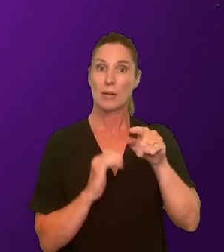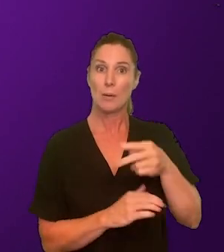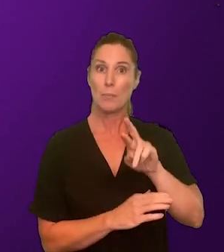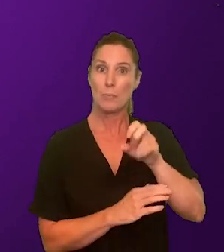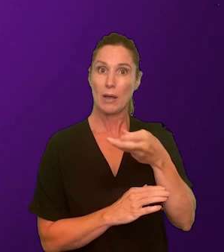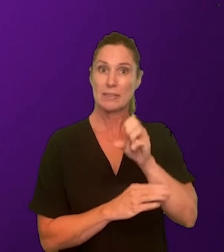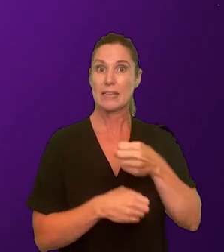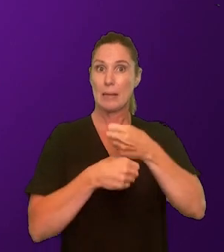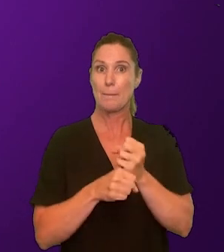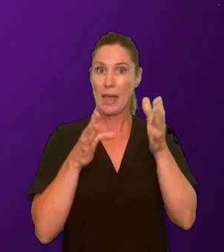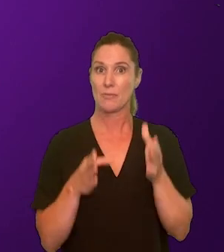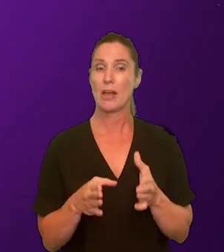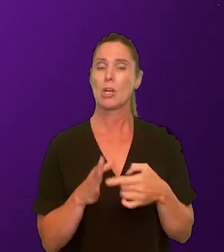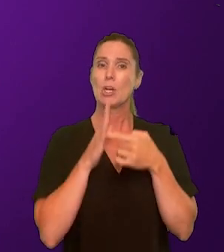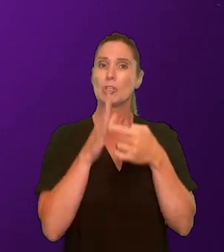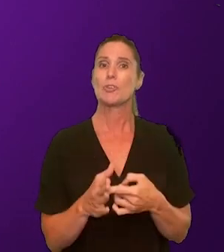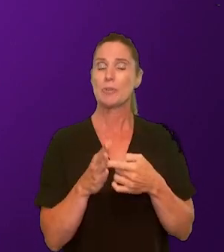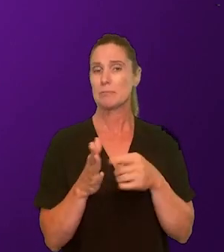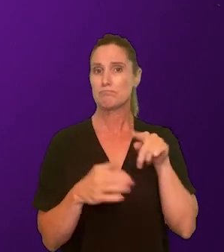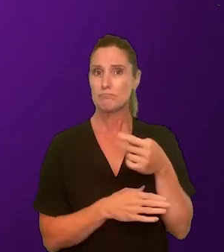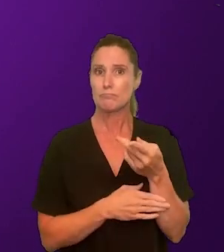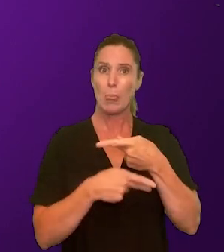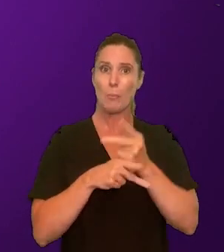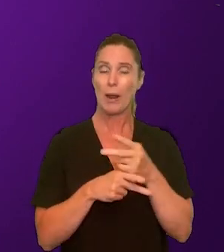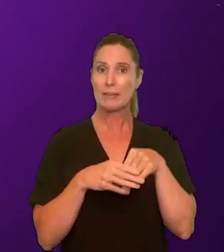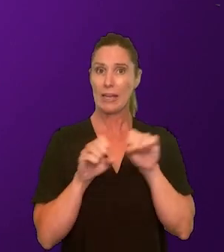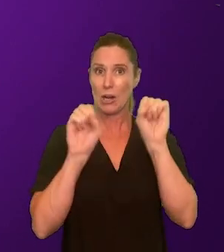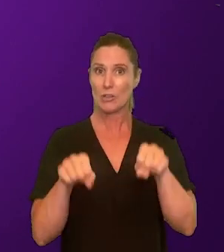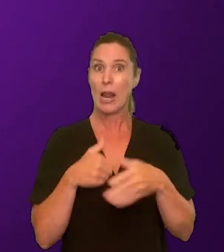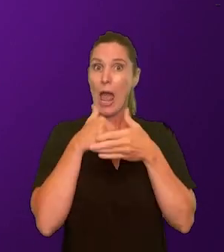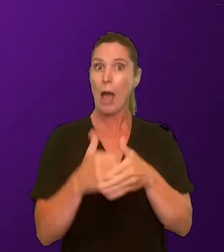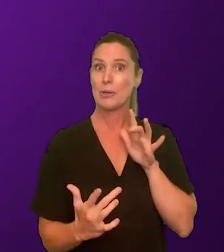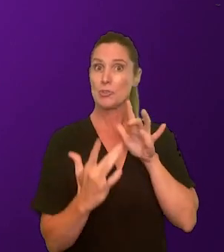to feature their products within our system, helping them reach potential customers at an earlier stage.